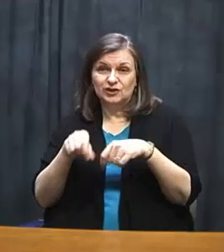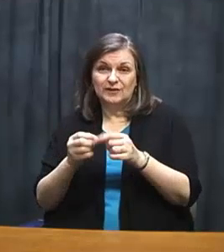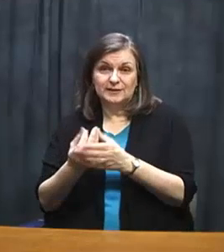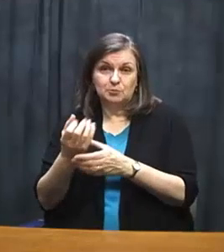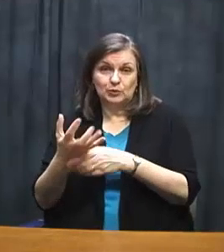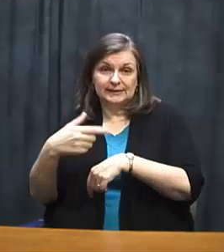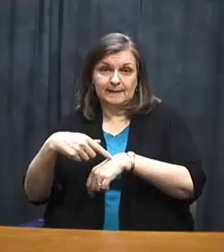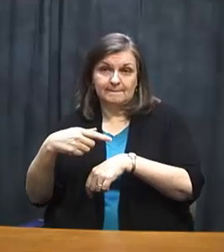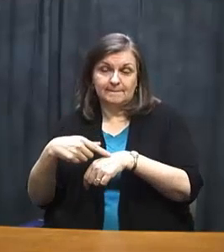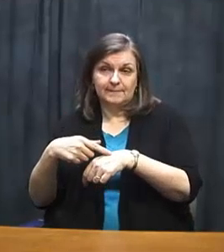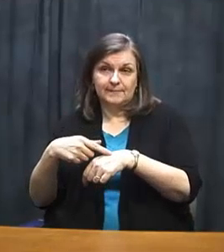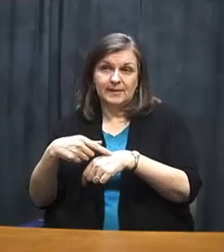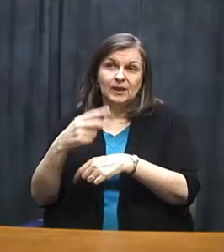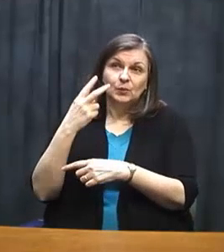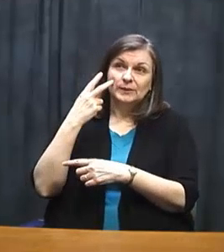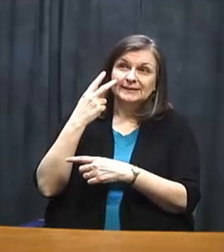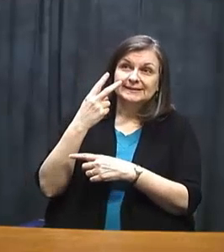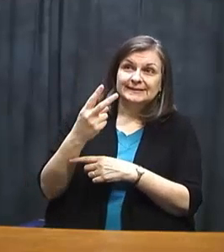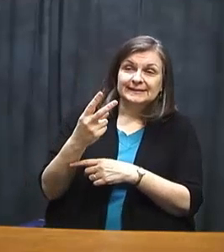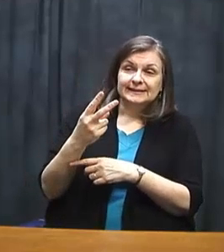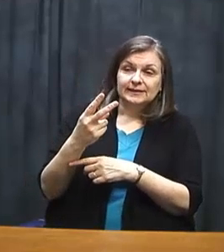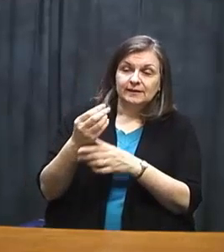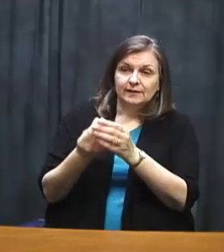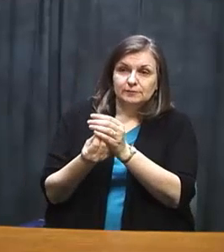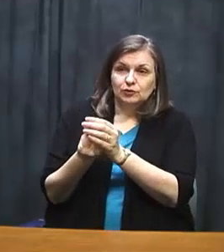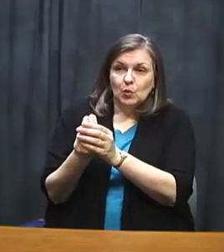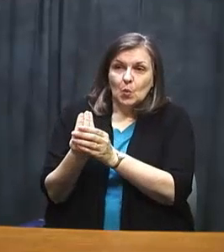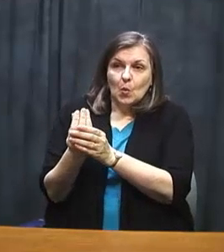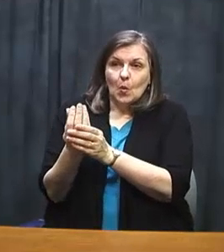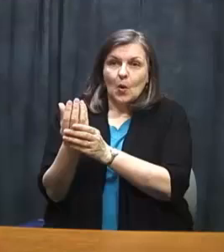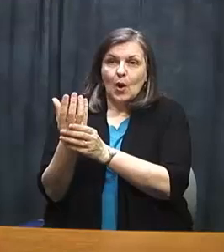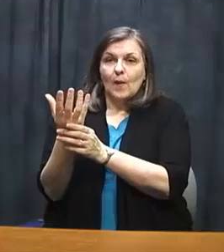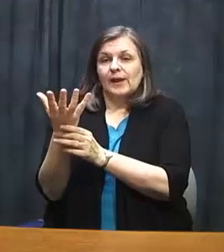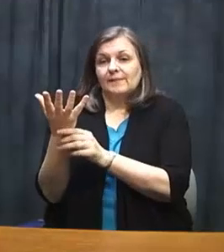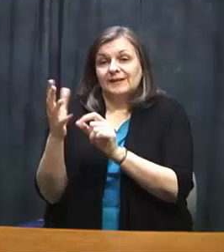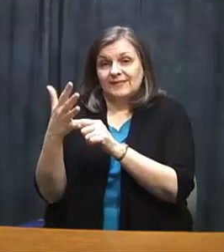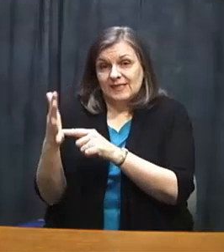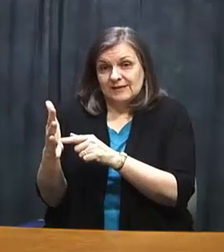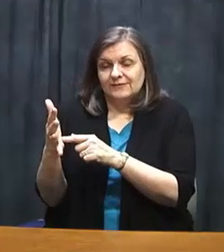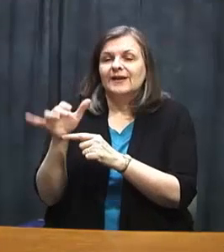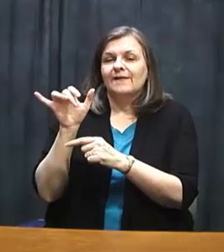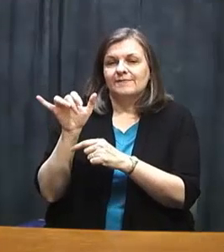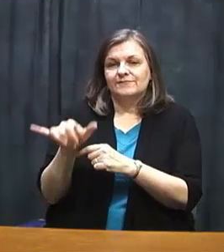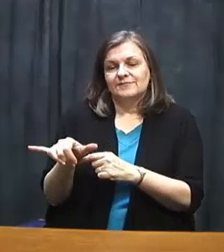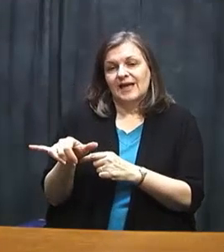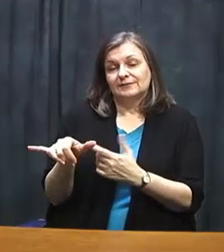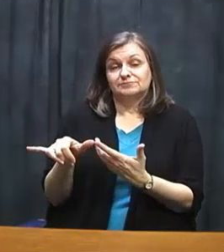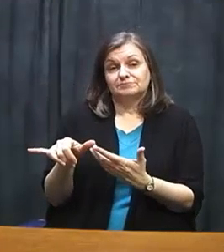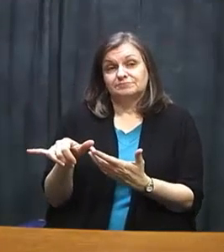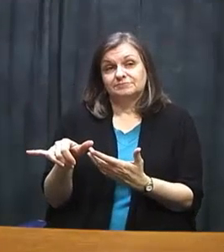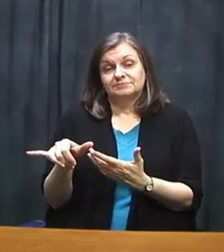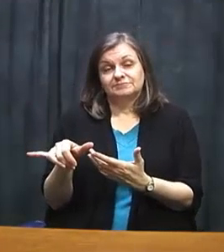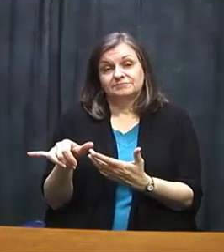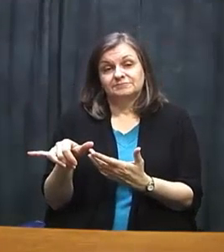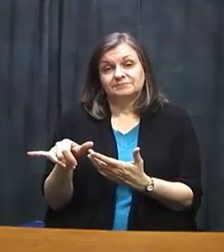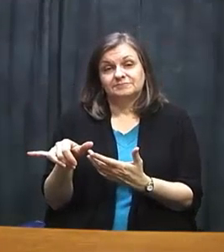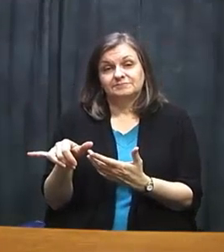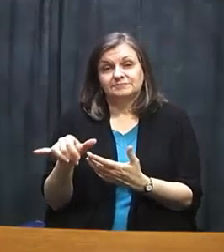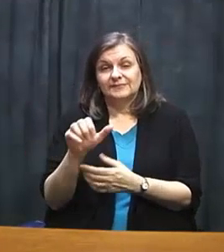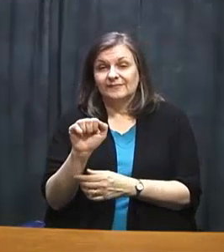these are the buds that come out and start to produce leaves for us and we look at them as being -- oops ---